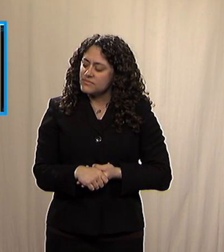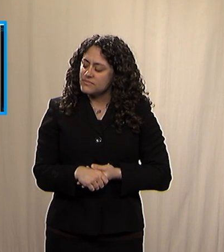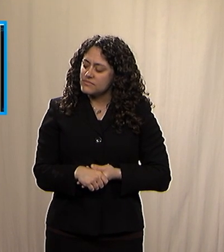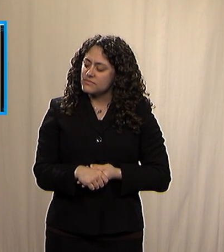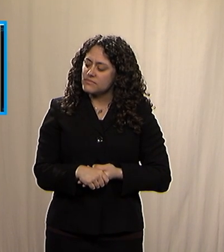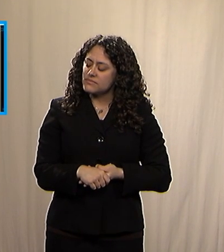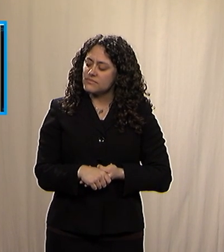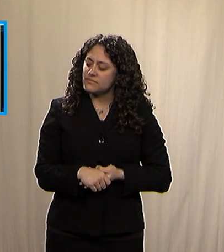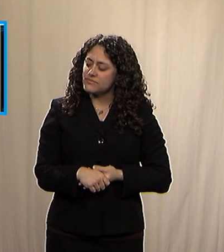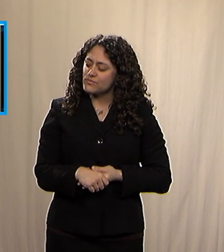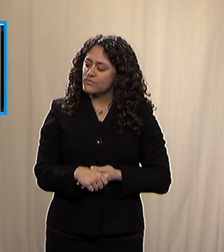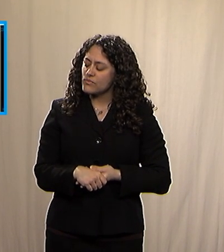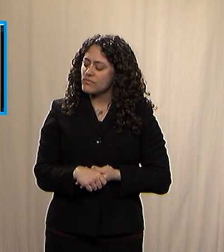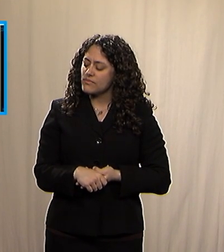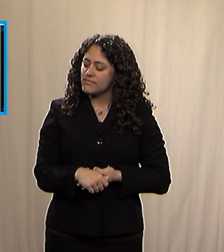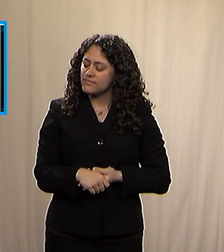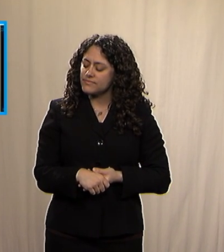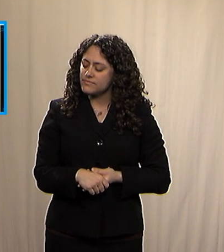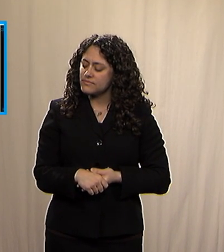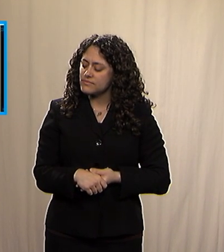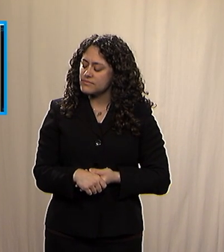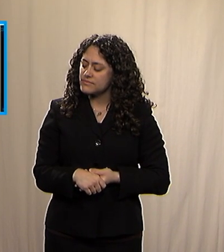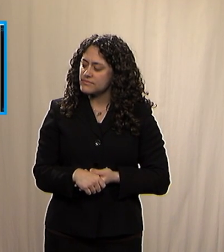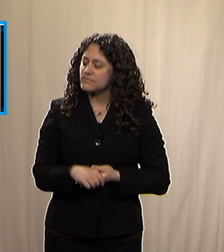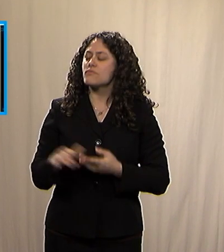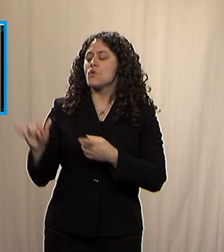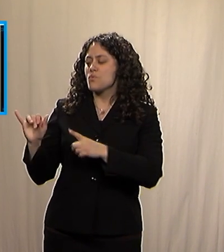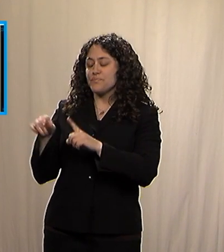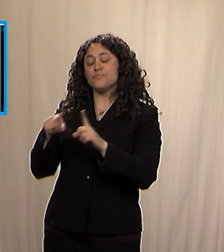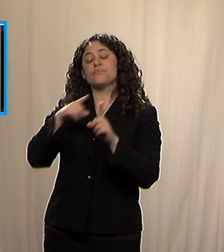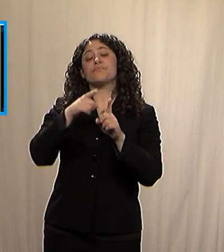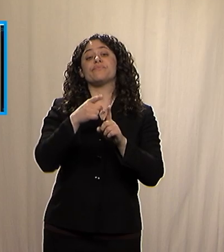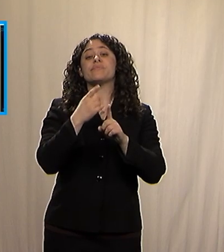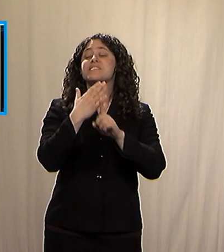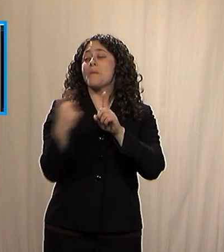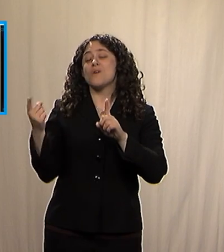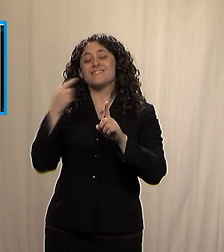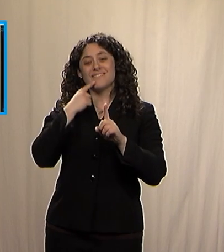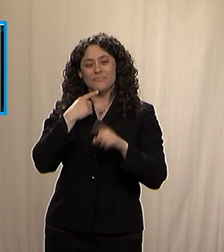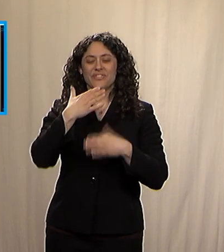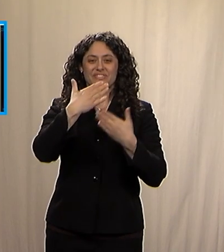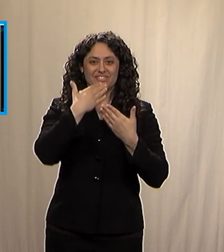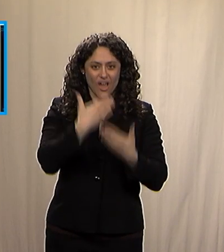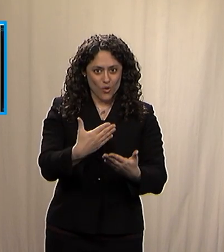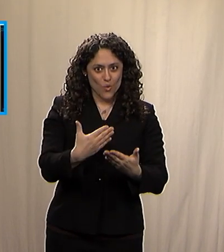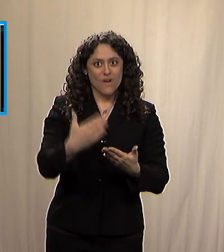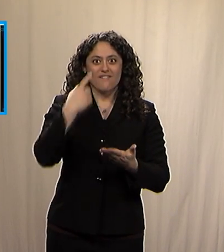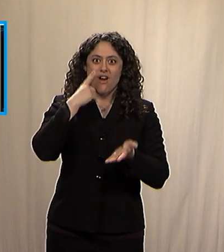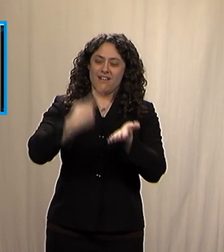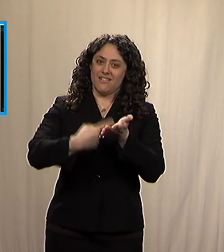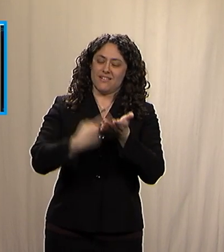Other questions? Someone said thank you for covering what's an enormous topic in a short amount of time.